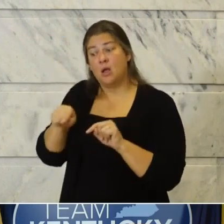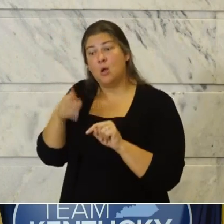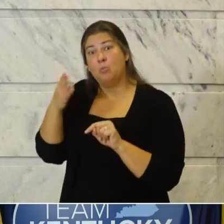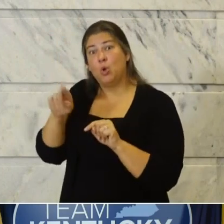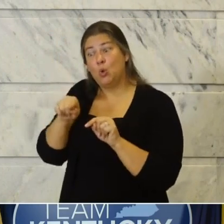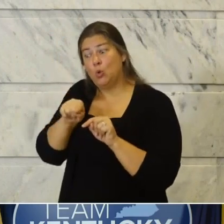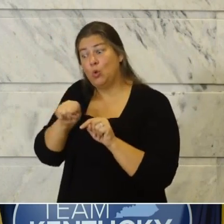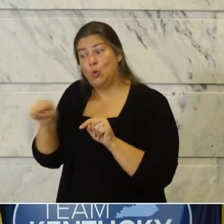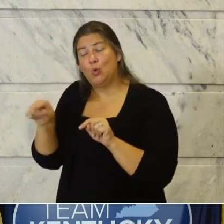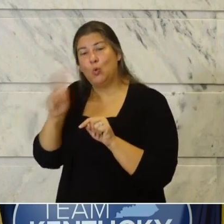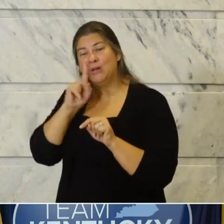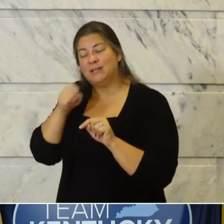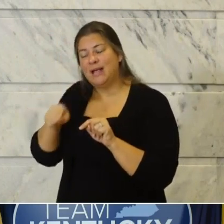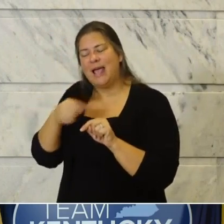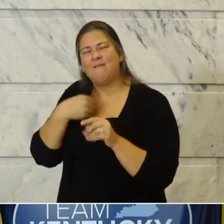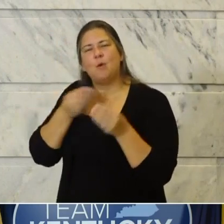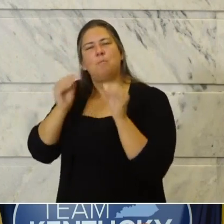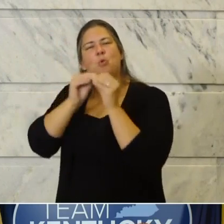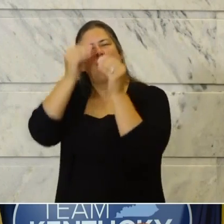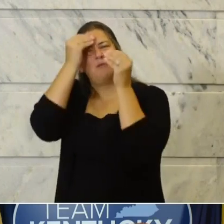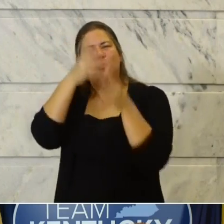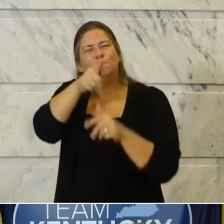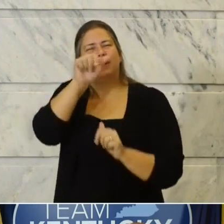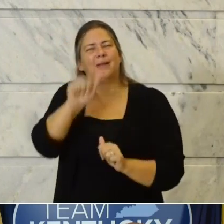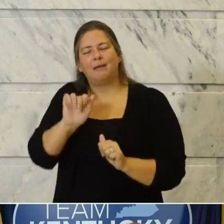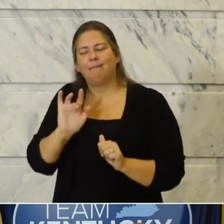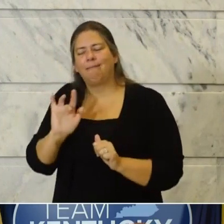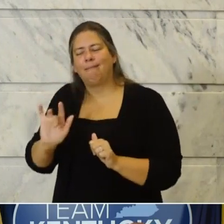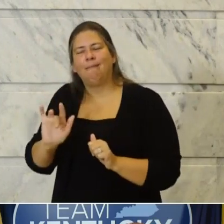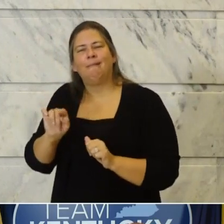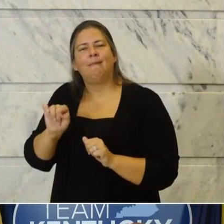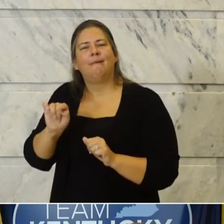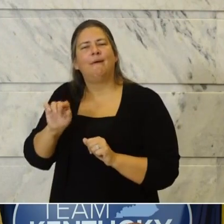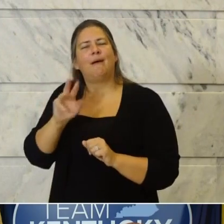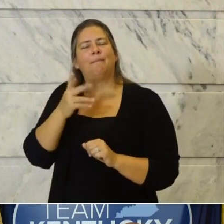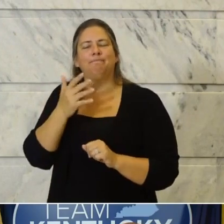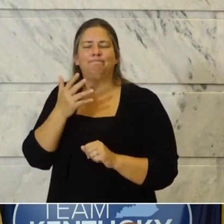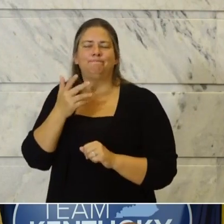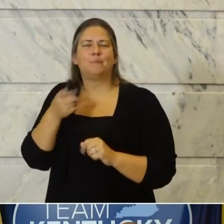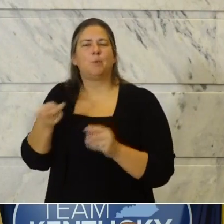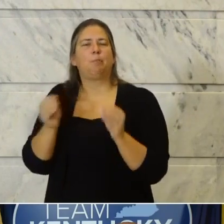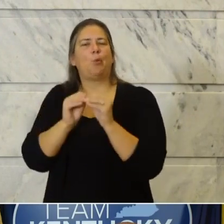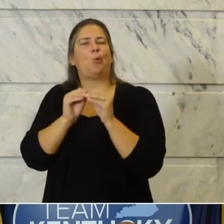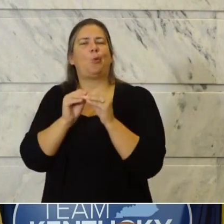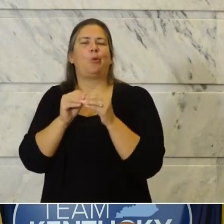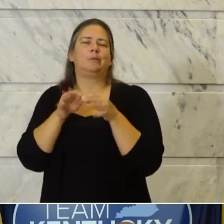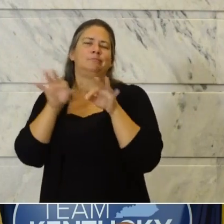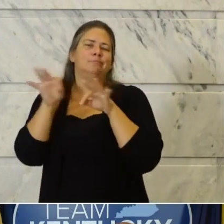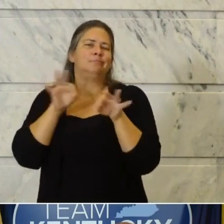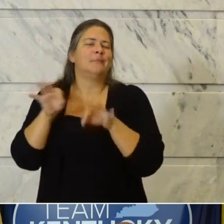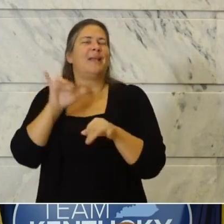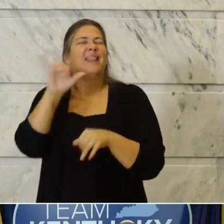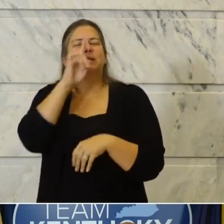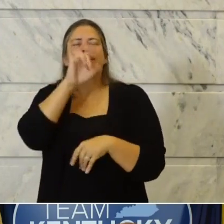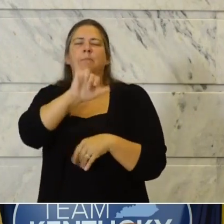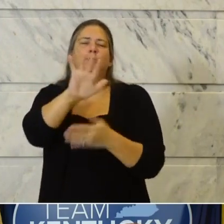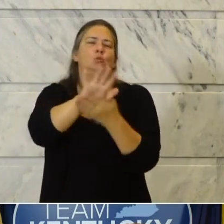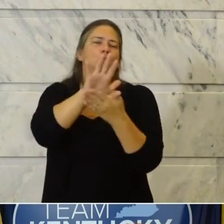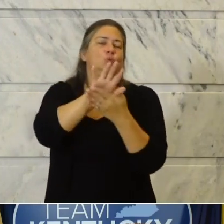guidance. And on the right hand side, it says at the bottom, just like up for the schools. No competition. Suspend all athletics and extracurriculars if